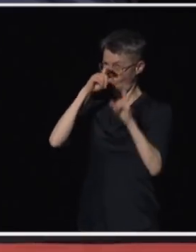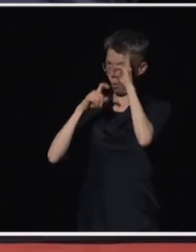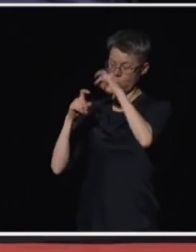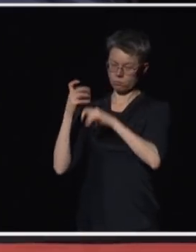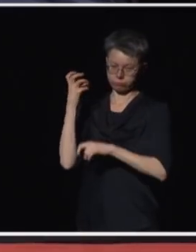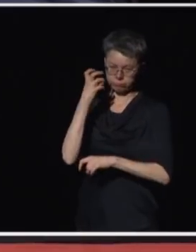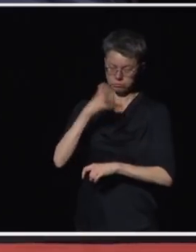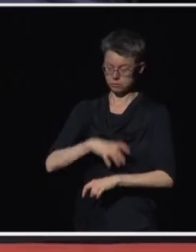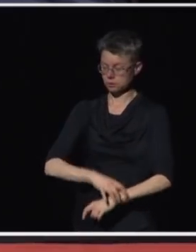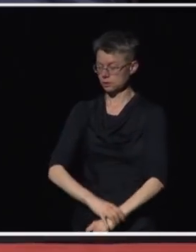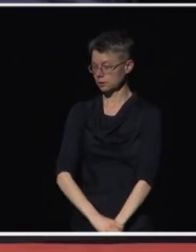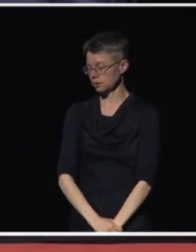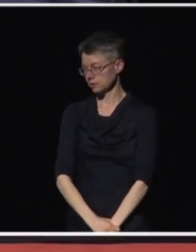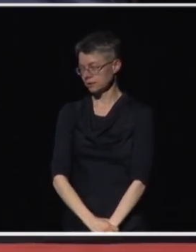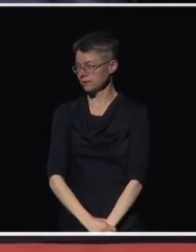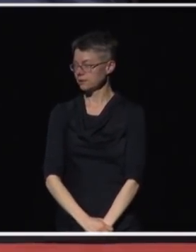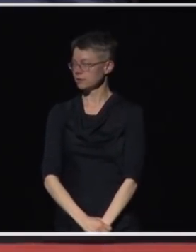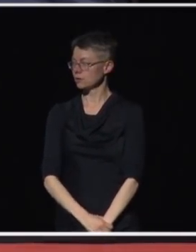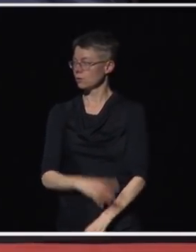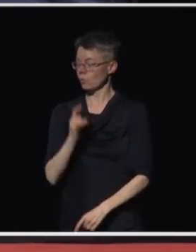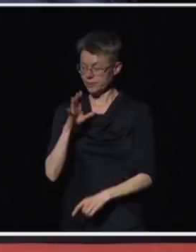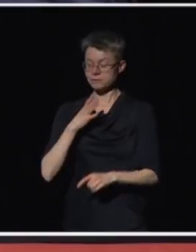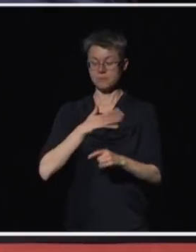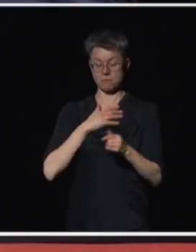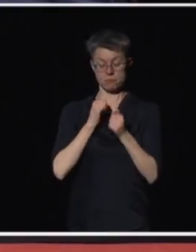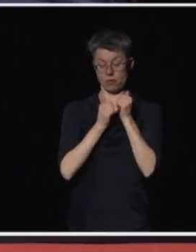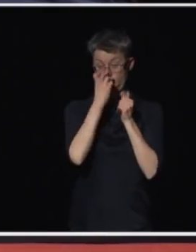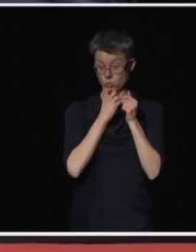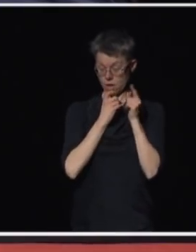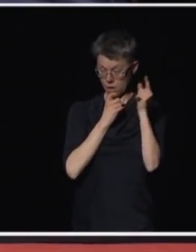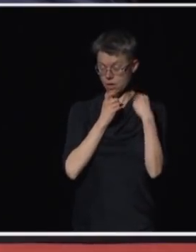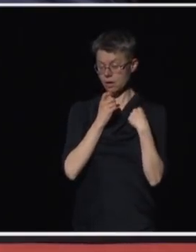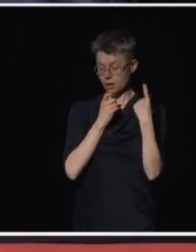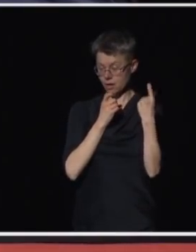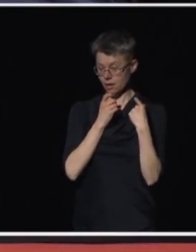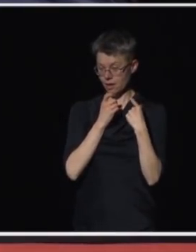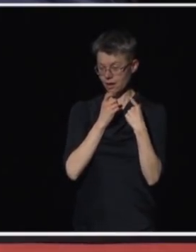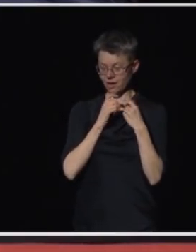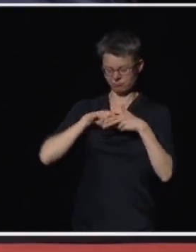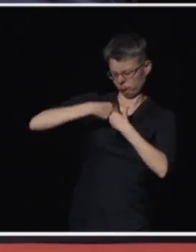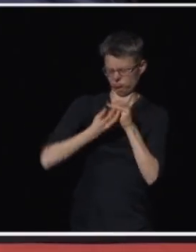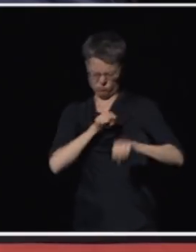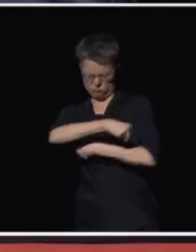And so one time me and my older brother were wrestling and we broke the bed.